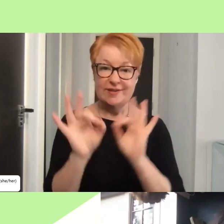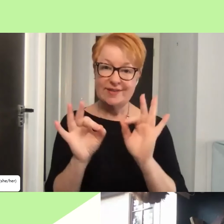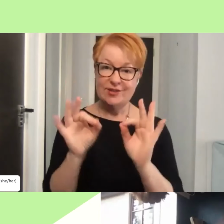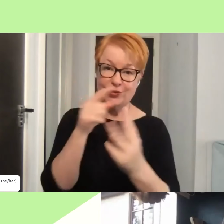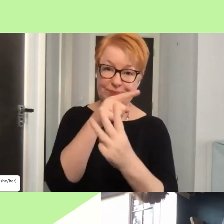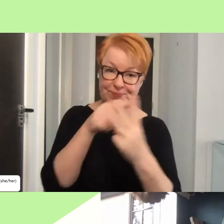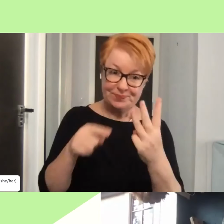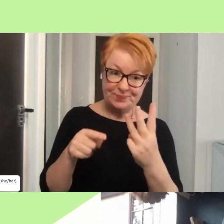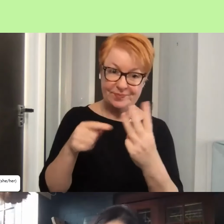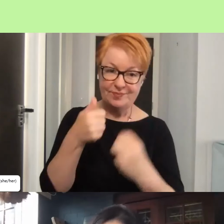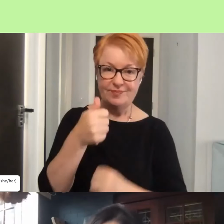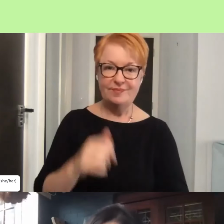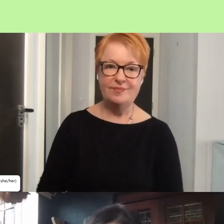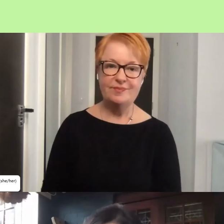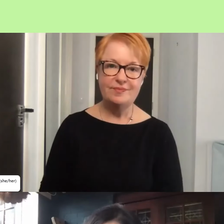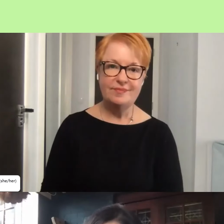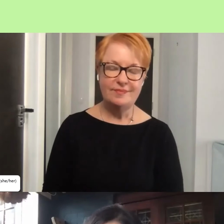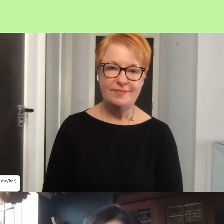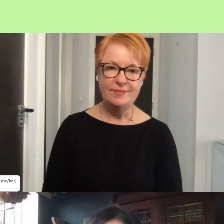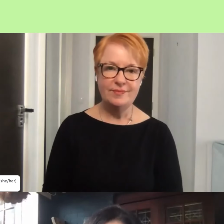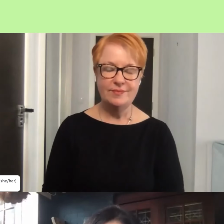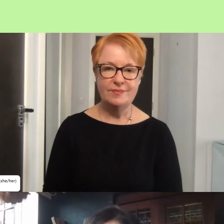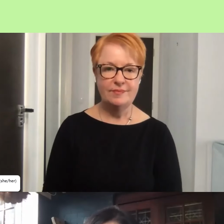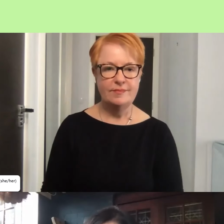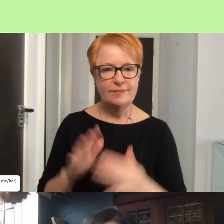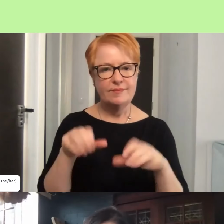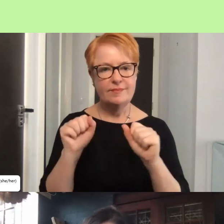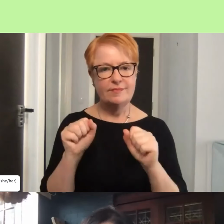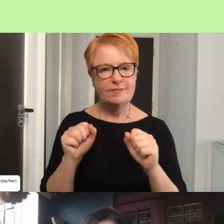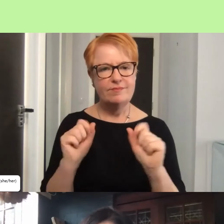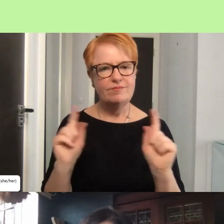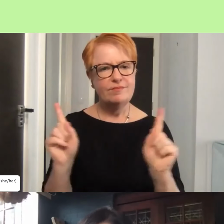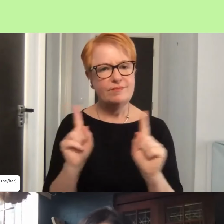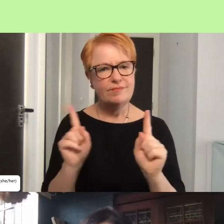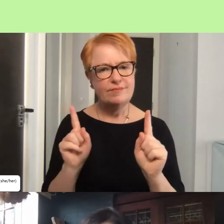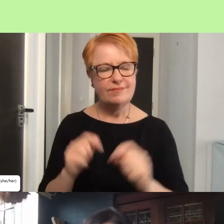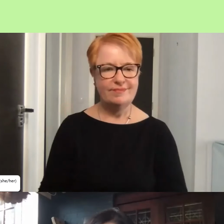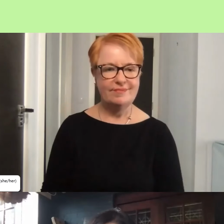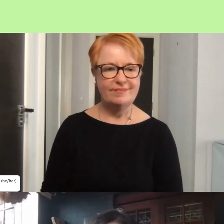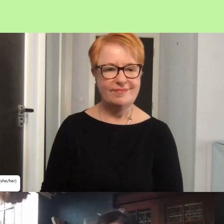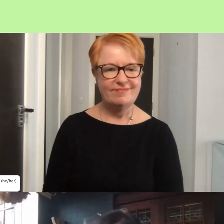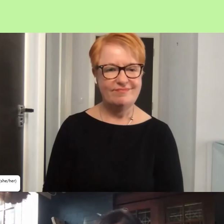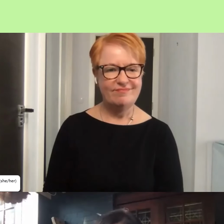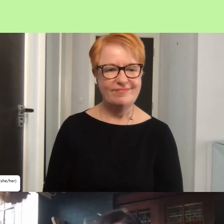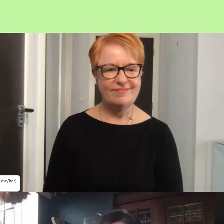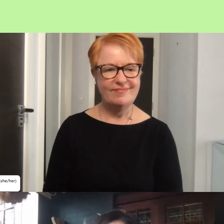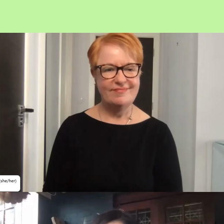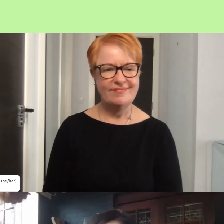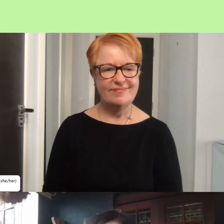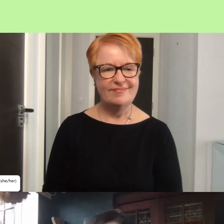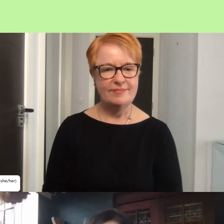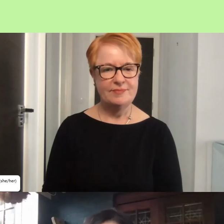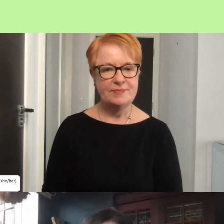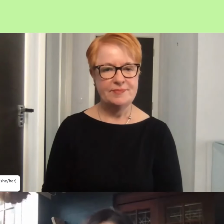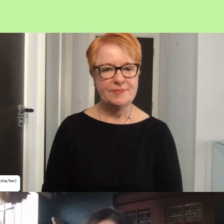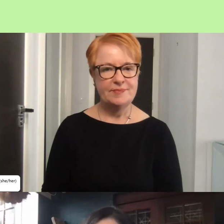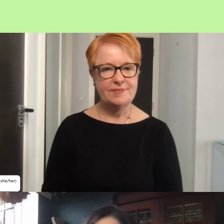And so, I think I wanted to begin by kind of paying attention to and honouring the host’s